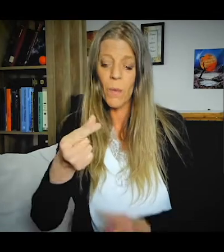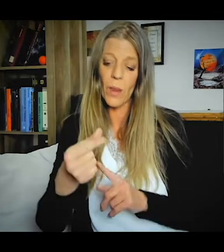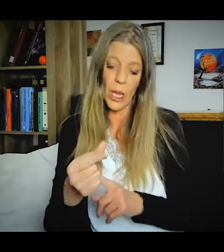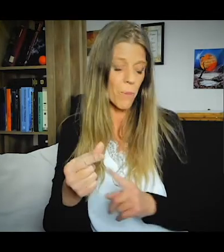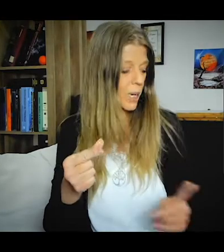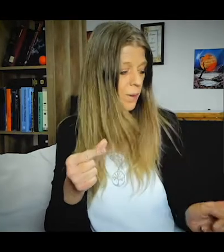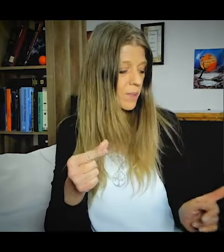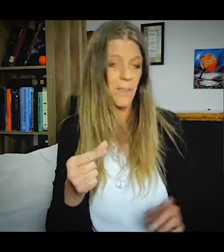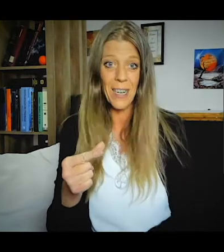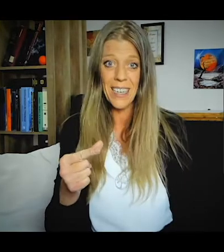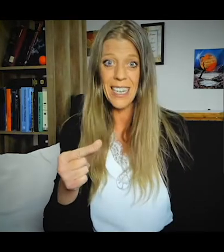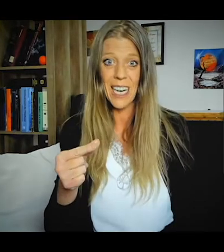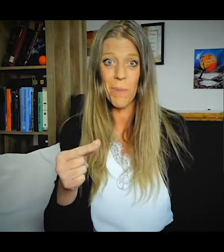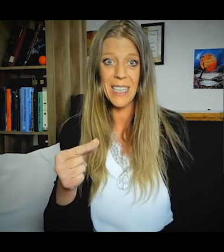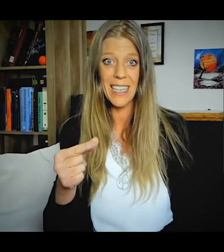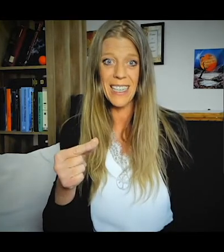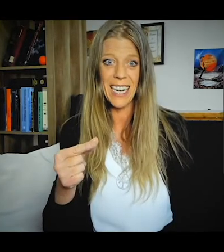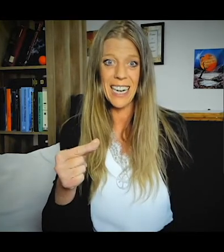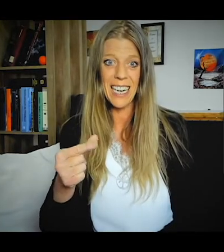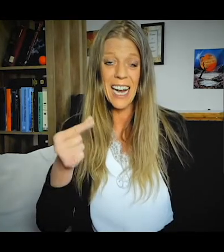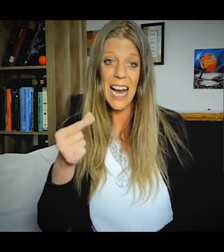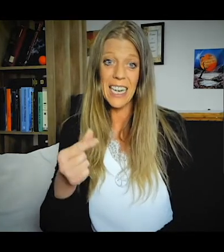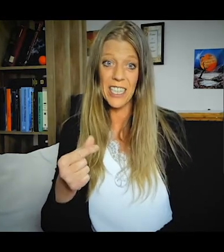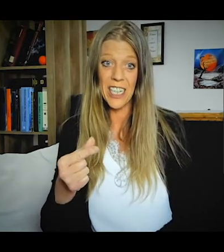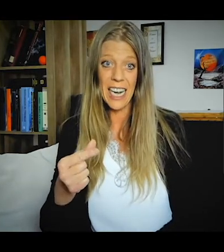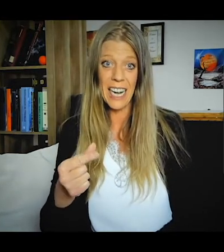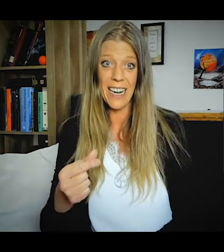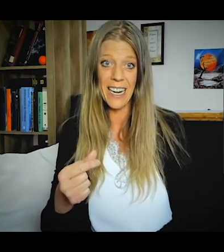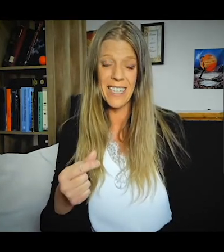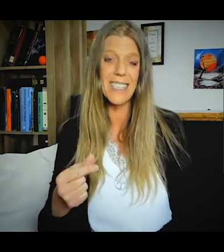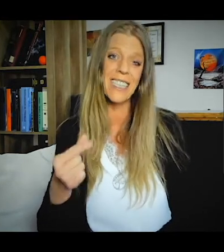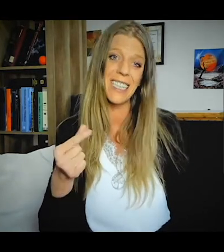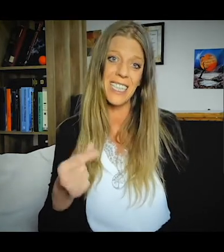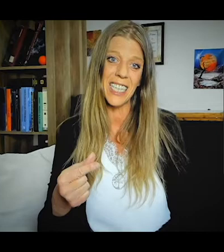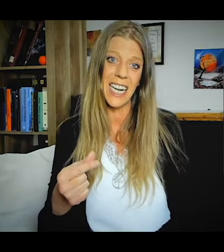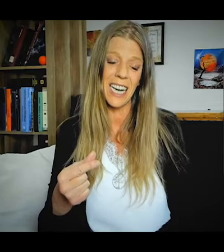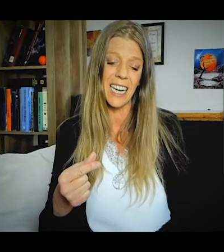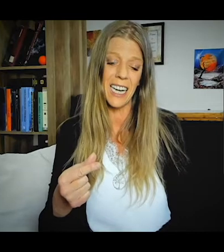and your palm is facing the opposite side. - G - - G -